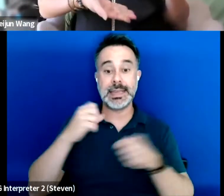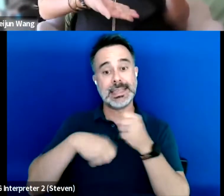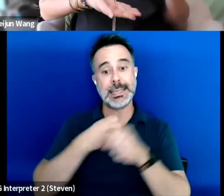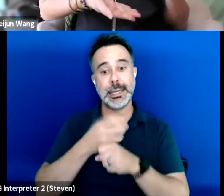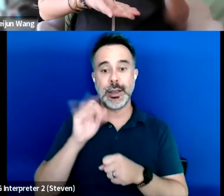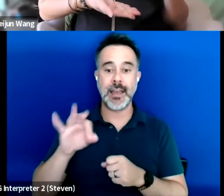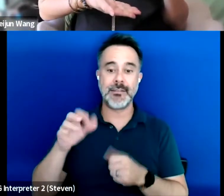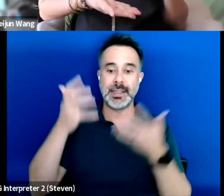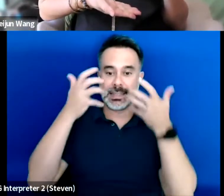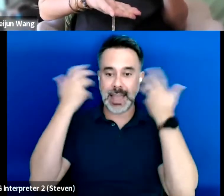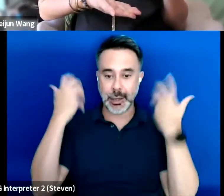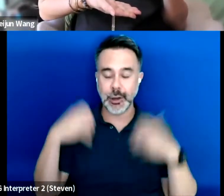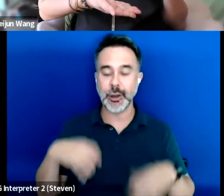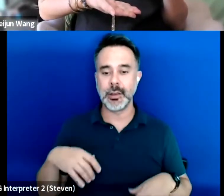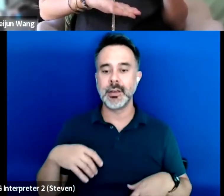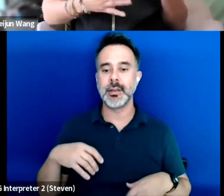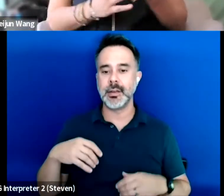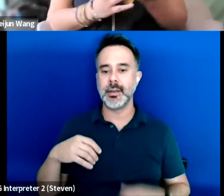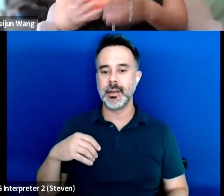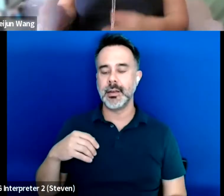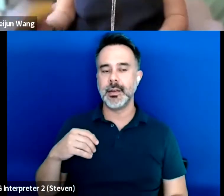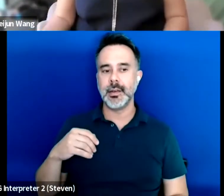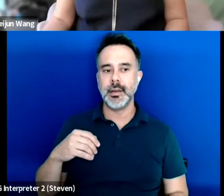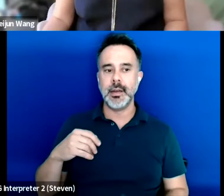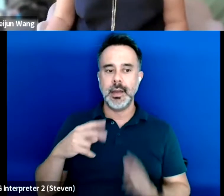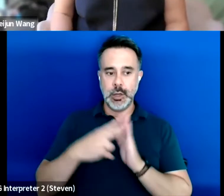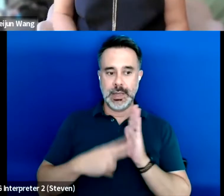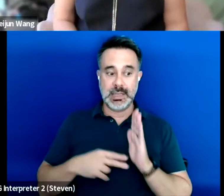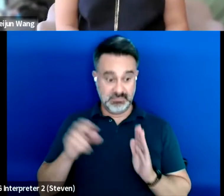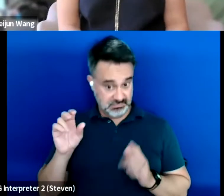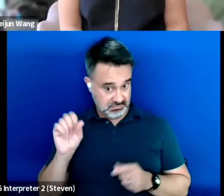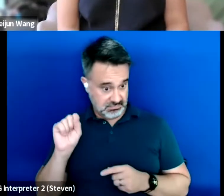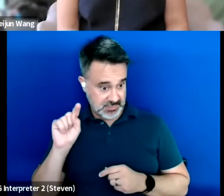Homework was never my strong suit, and many a night I stayed up frantically finishing something.